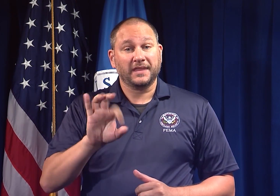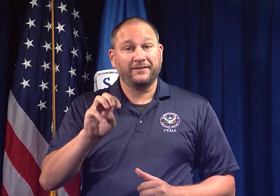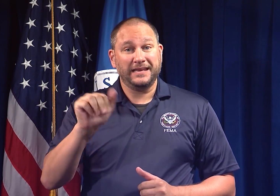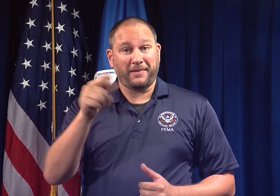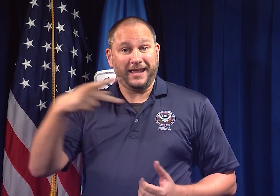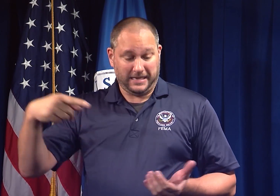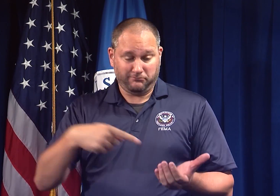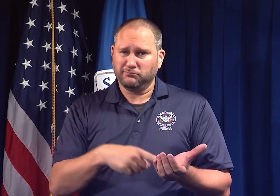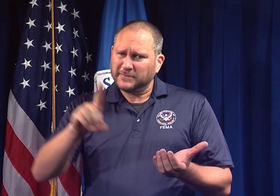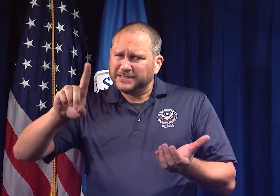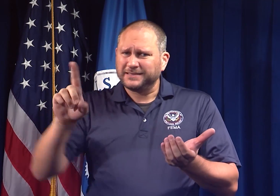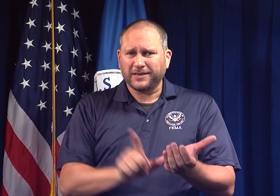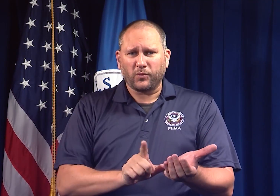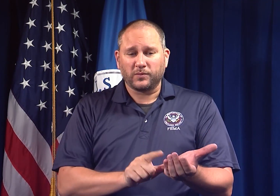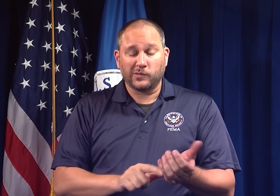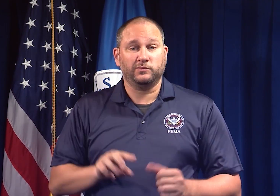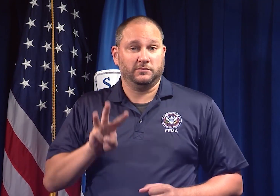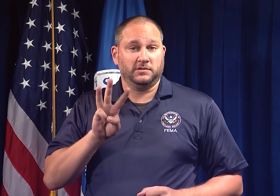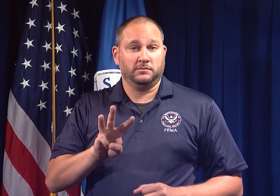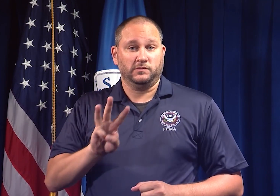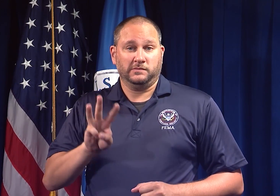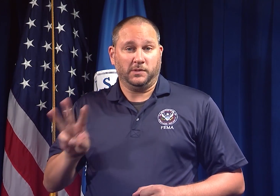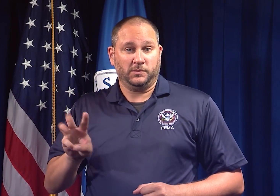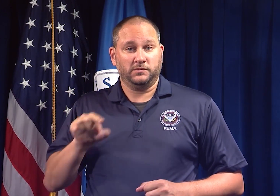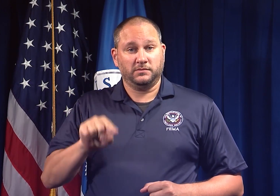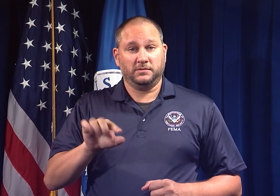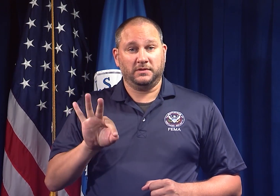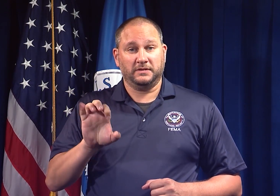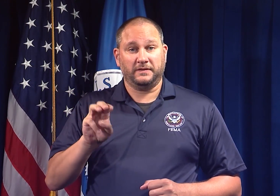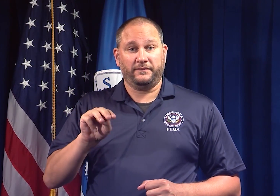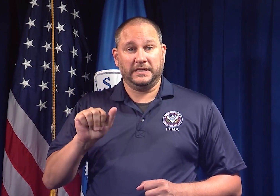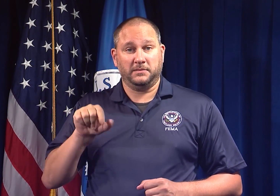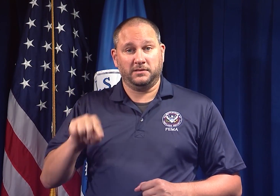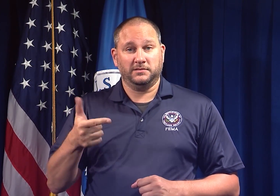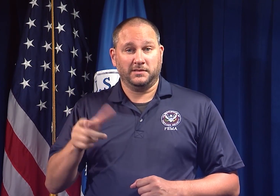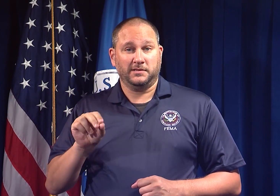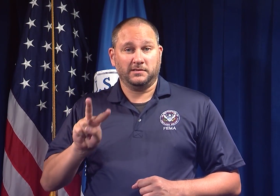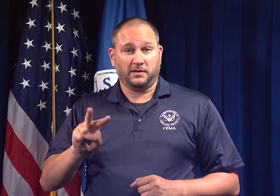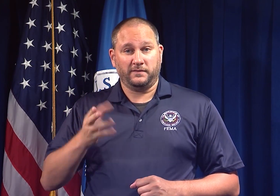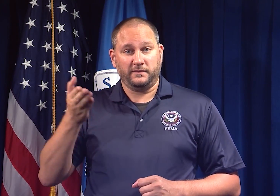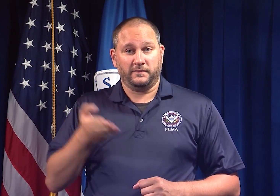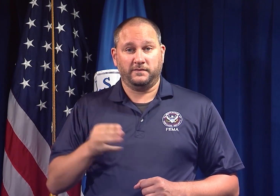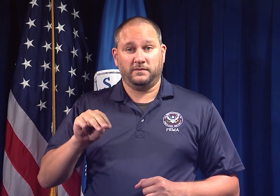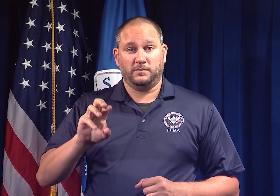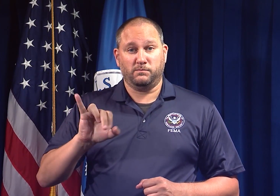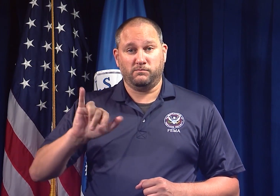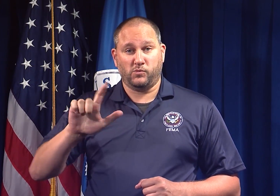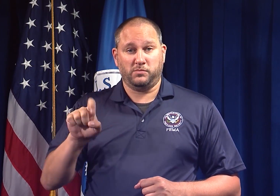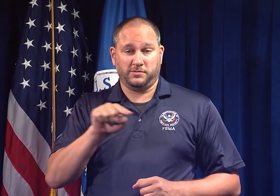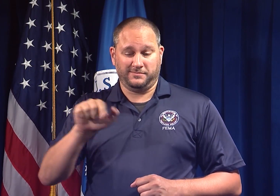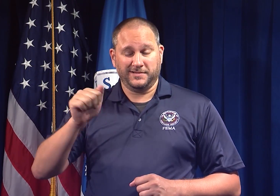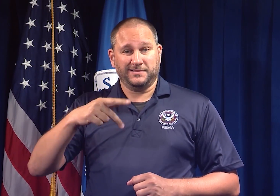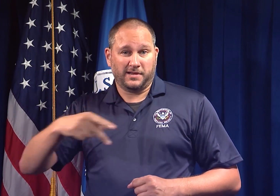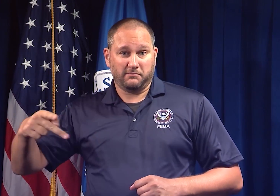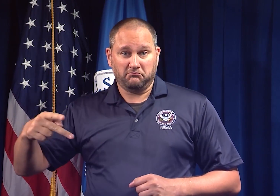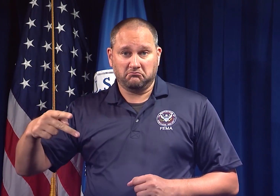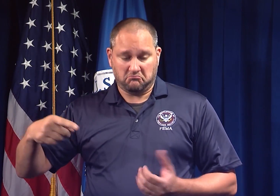Download the FEMA mobile app at www.fema.gov/mobile-app